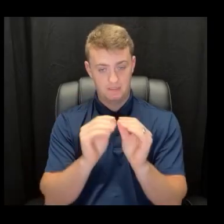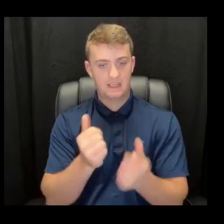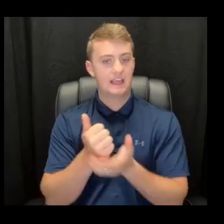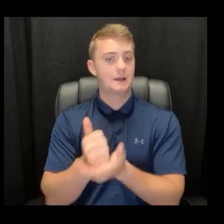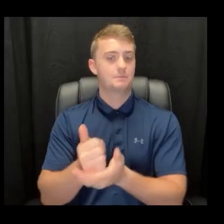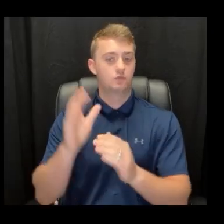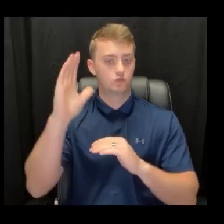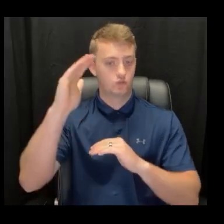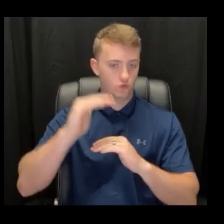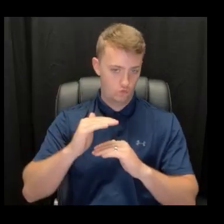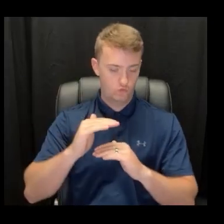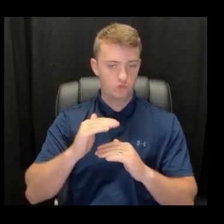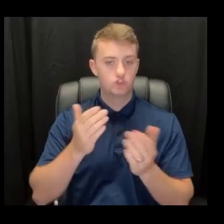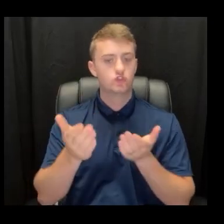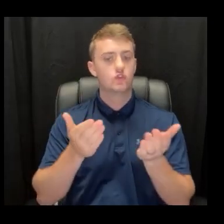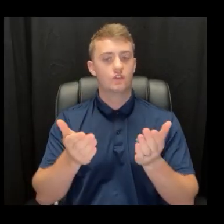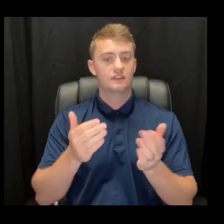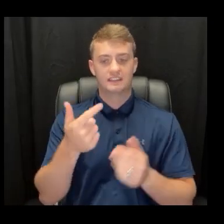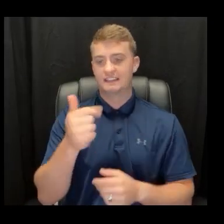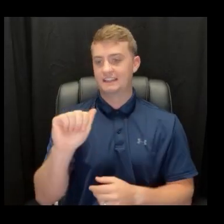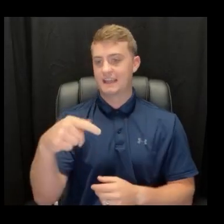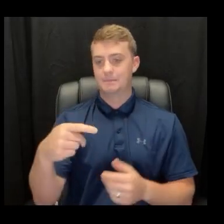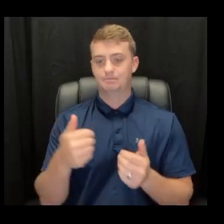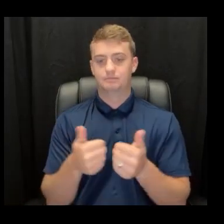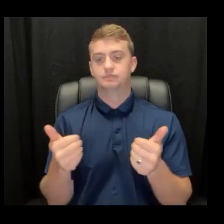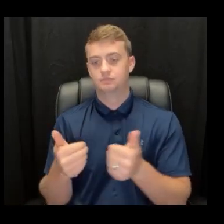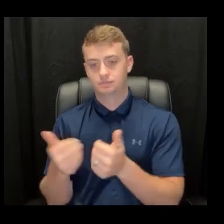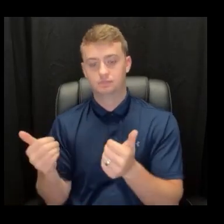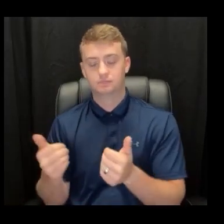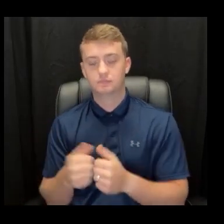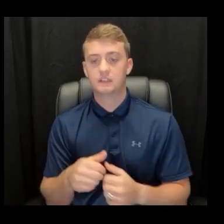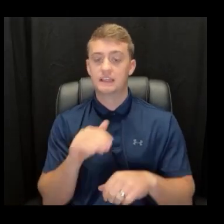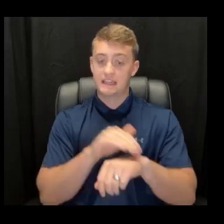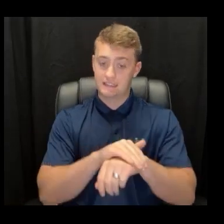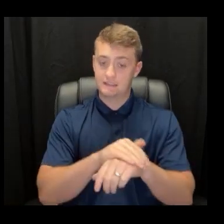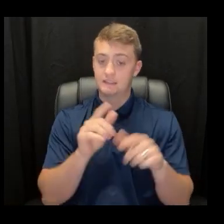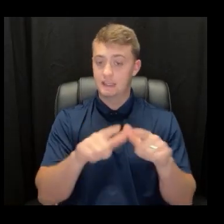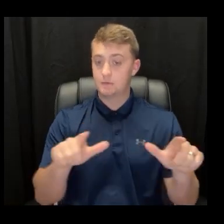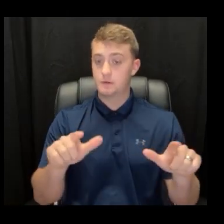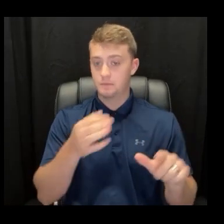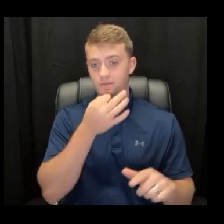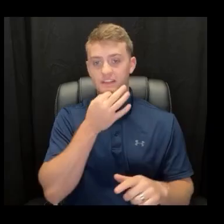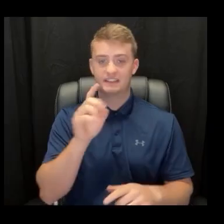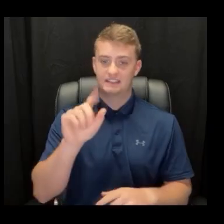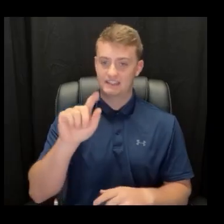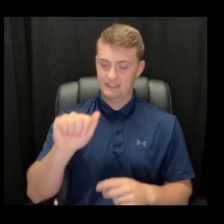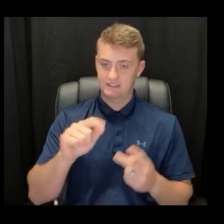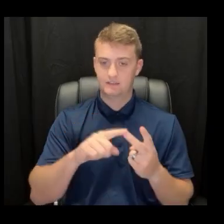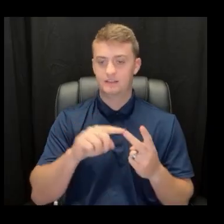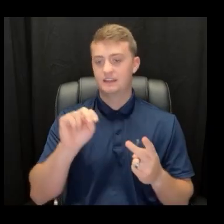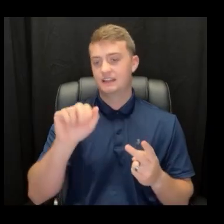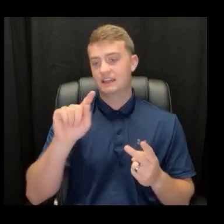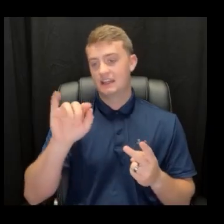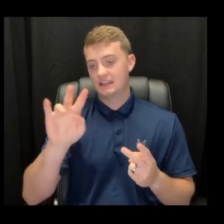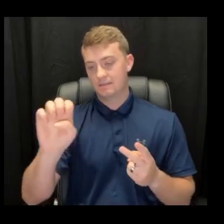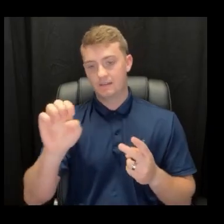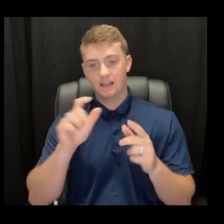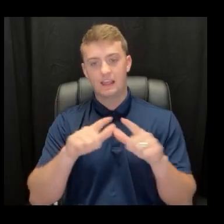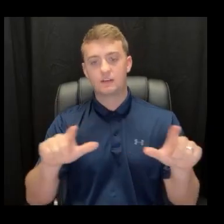reduce service gaps. Using English language proficiency data, native language consideration,